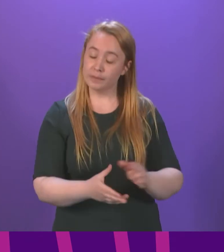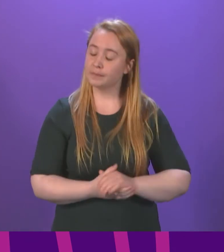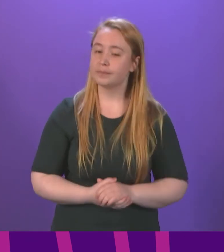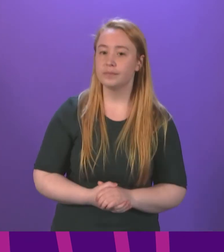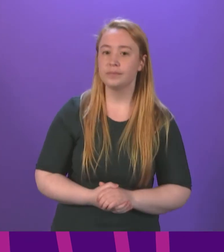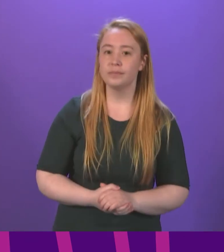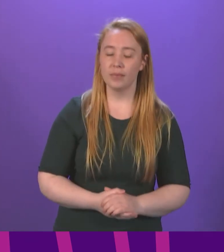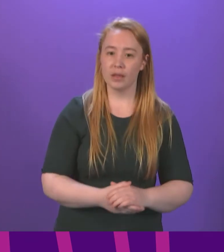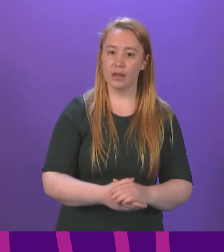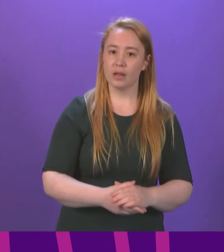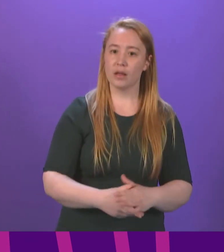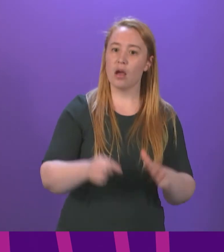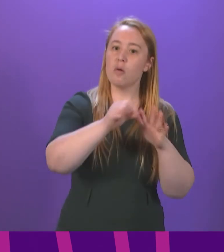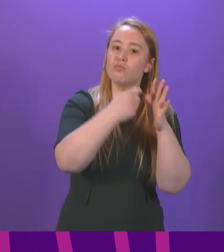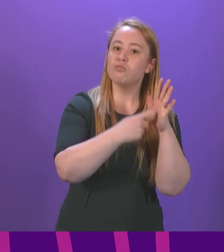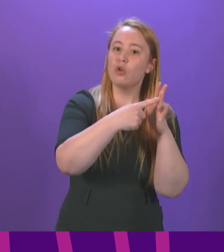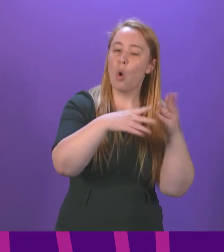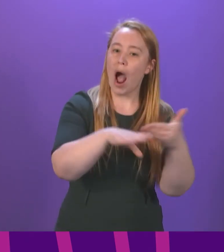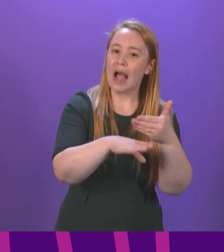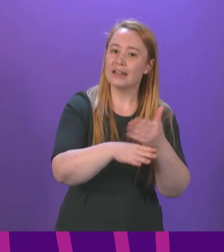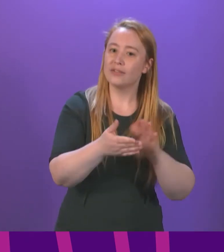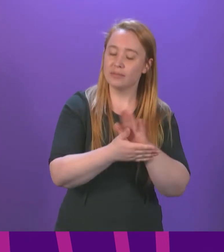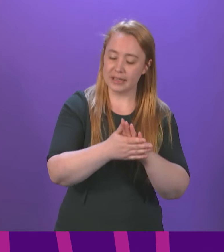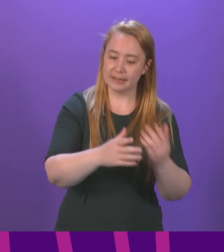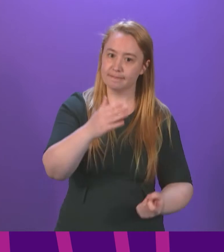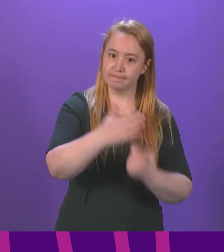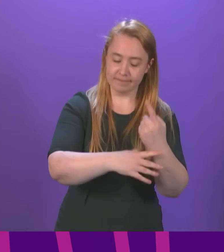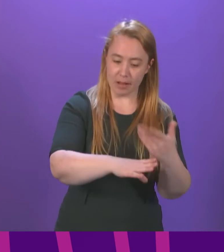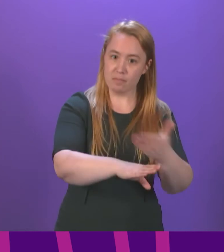Proactive case finding remains a key part of our response to the pandemic. Since 18